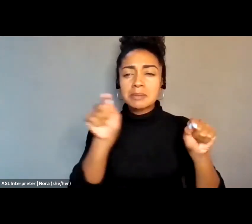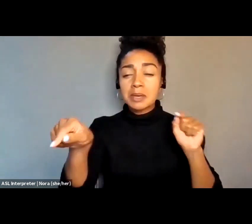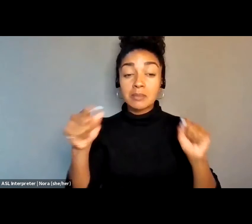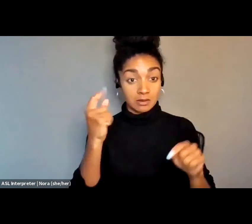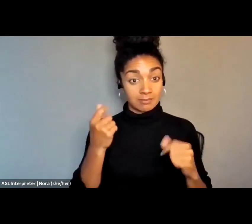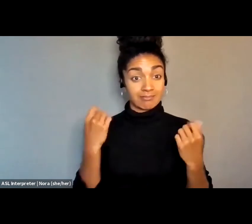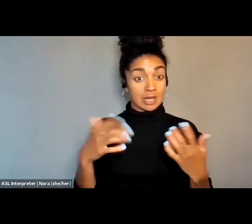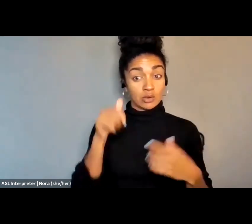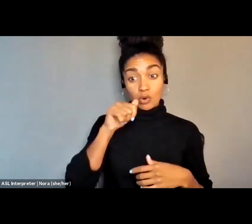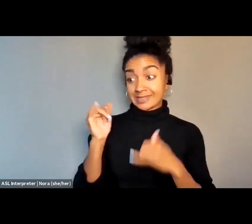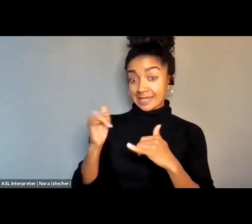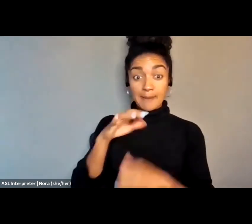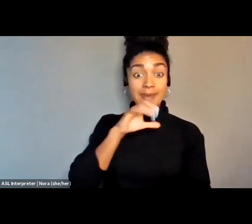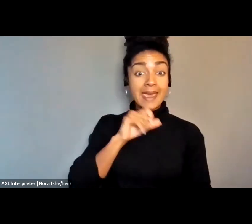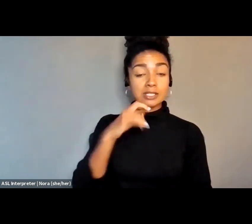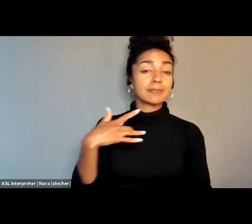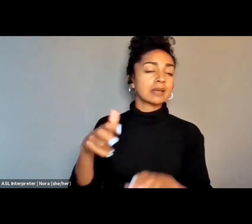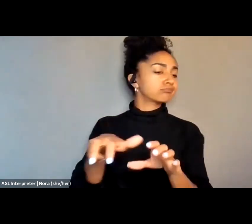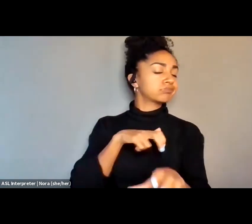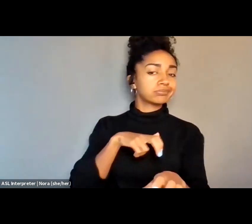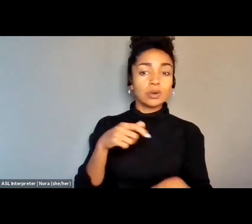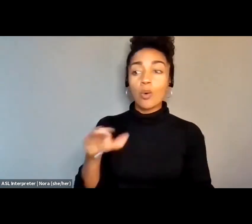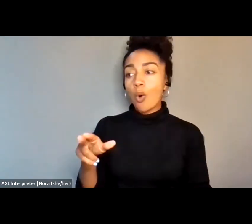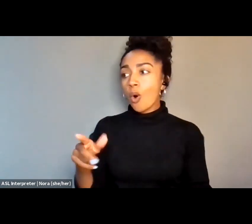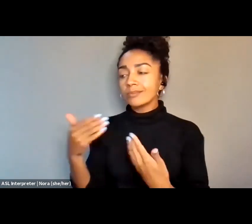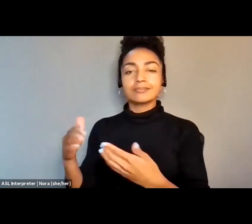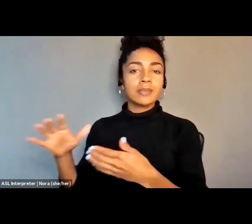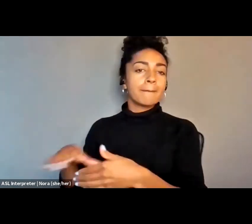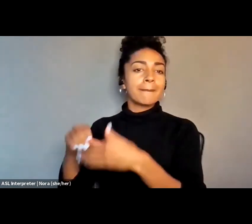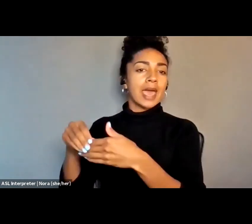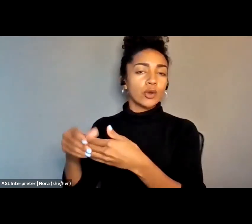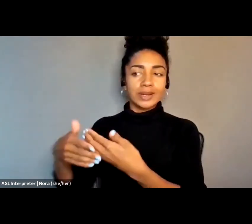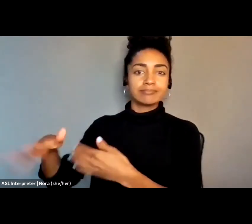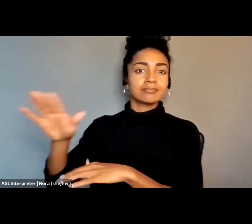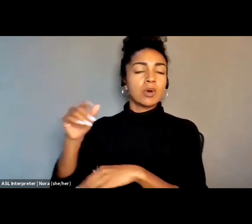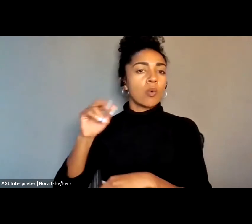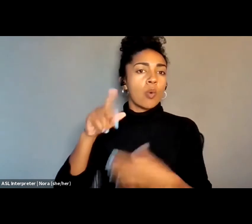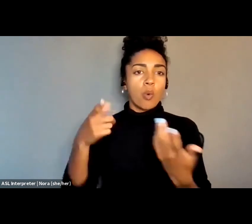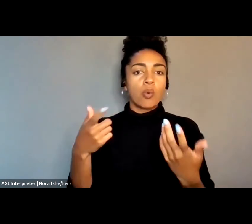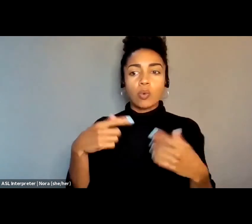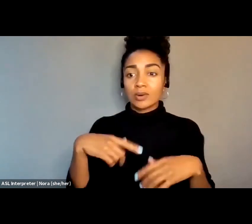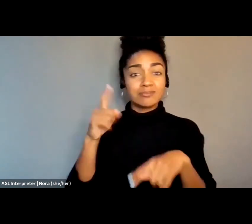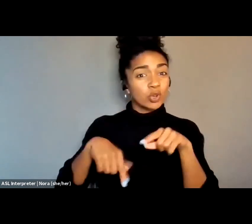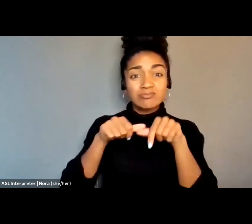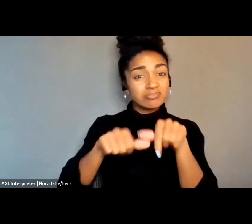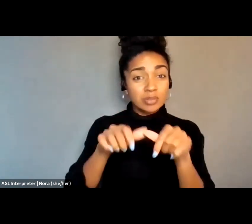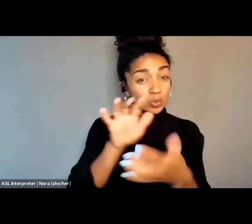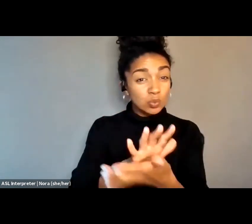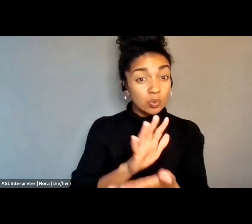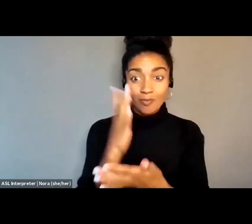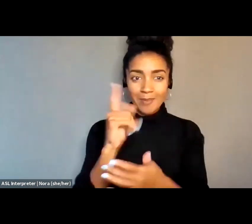the many challenges that we are facing at that time.